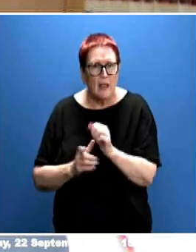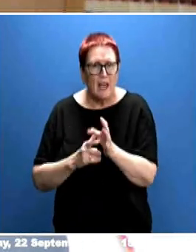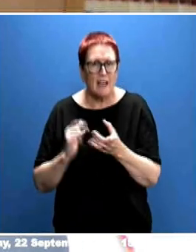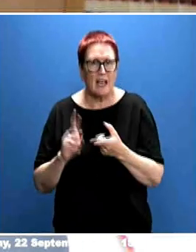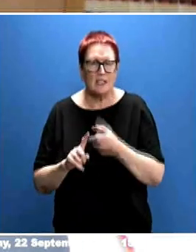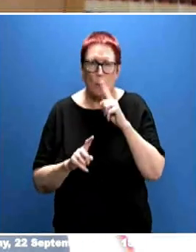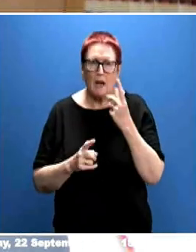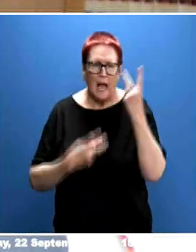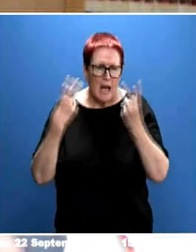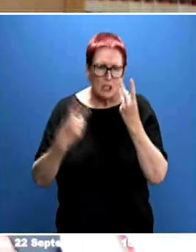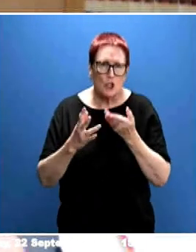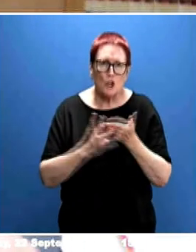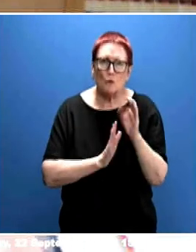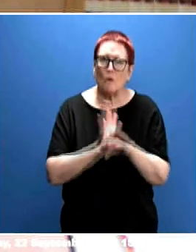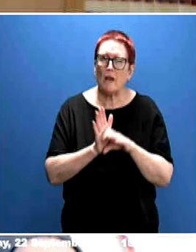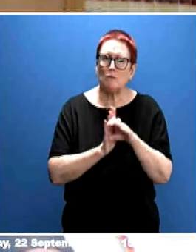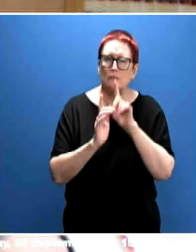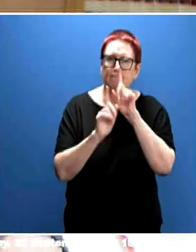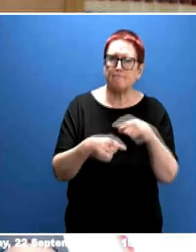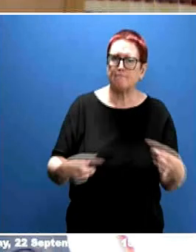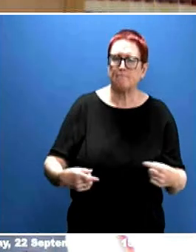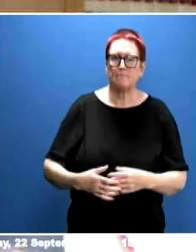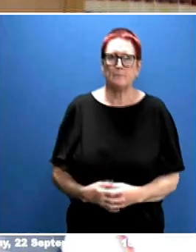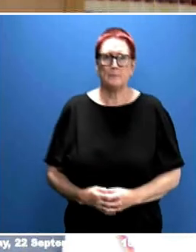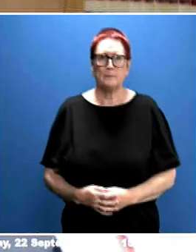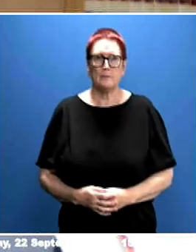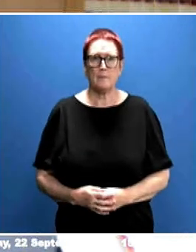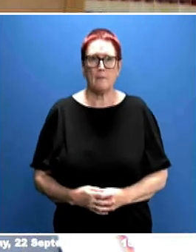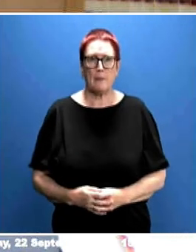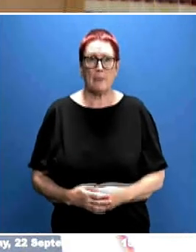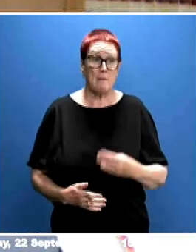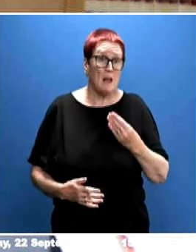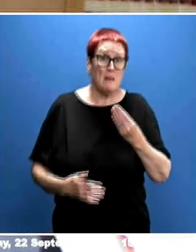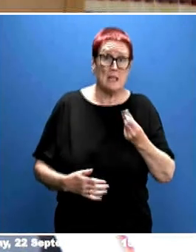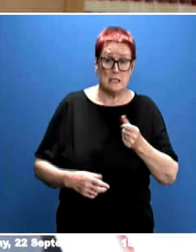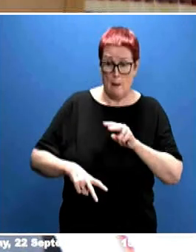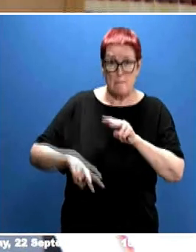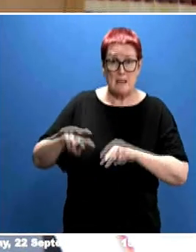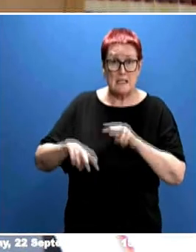item, because like I say, some assessments might be in progress, some assessments would be newly identified.